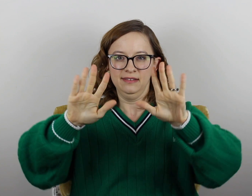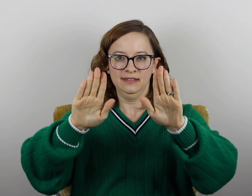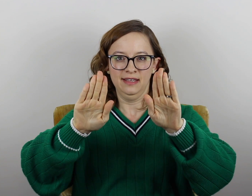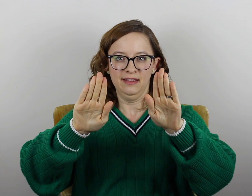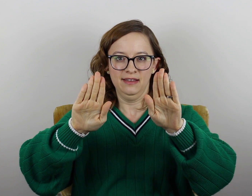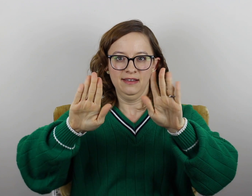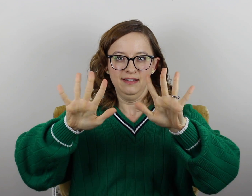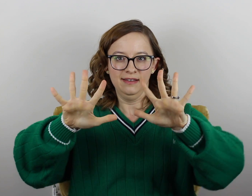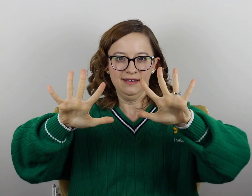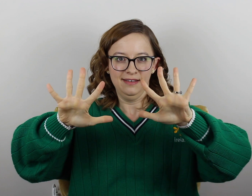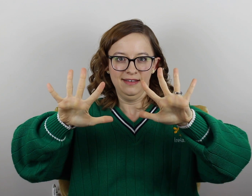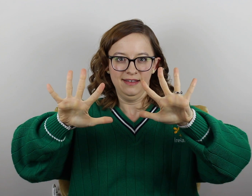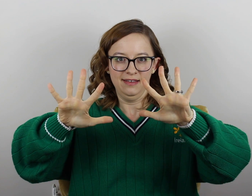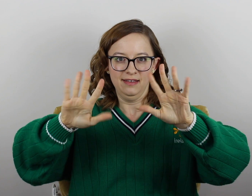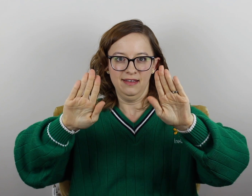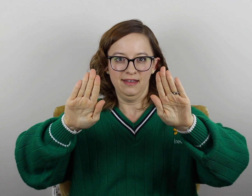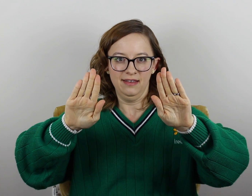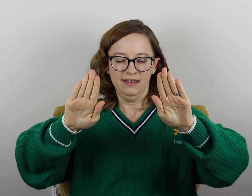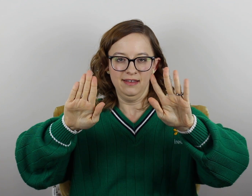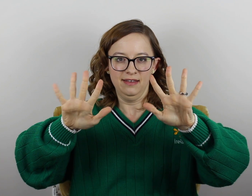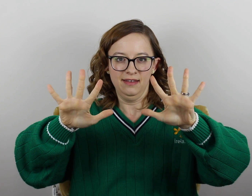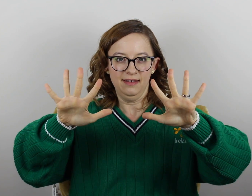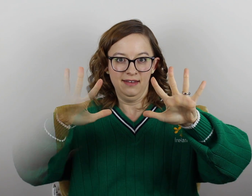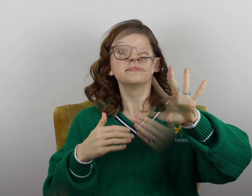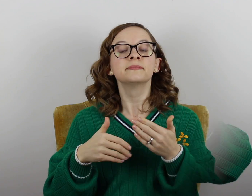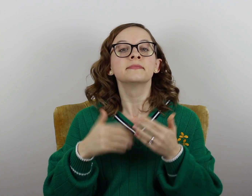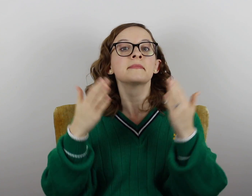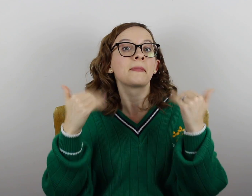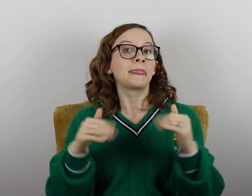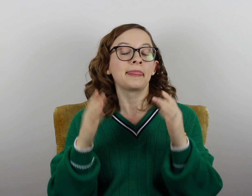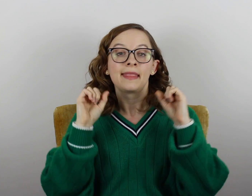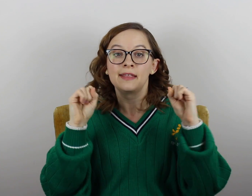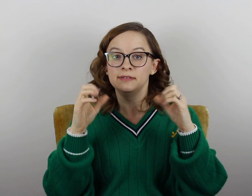Make sure you're stretching them far out and then back together. Out and together.